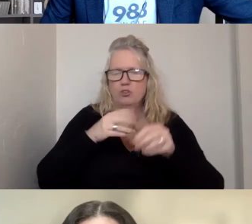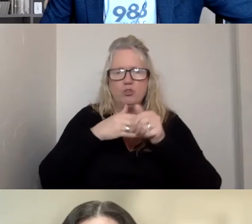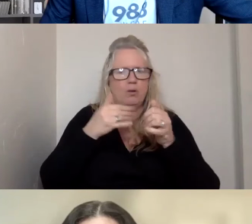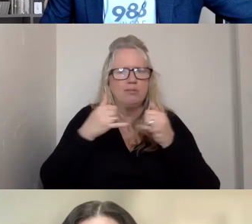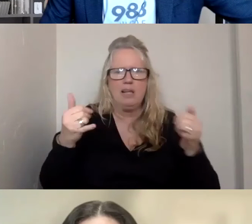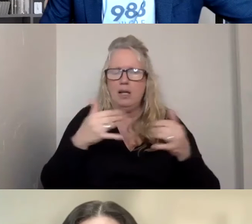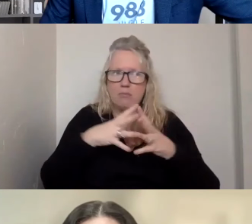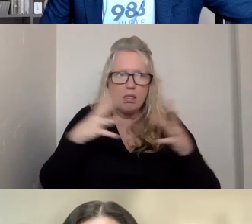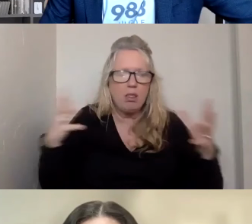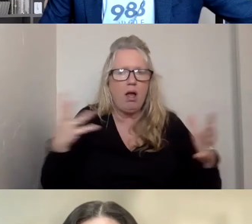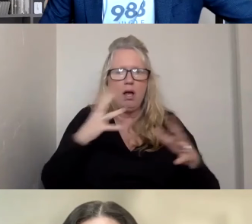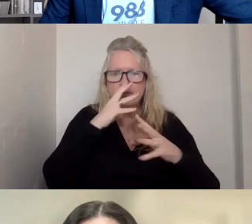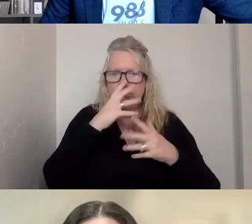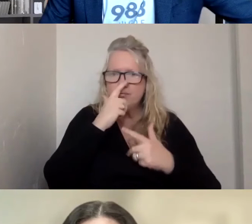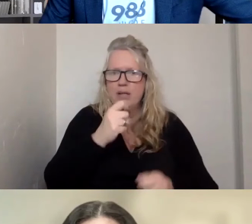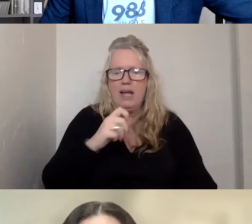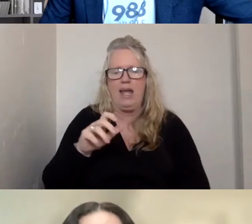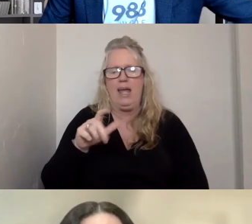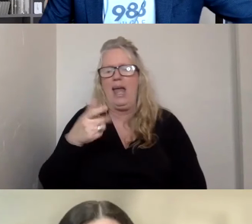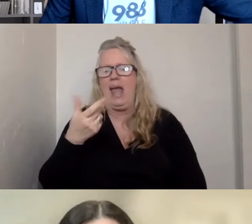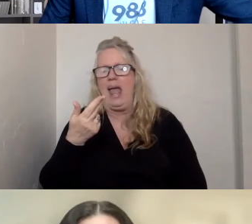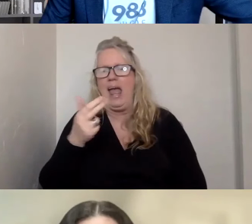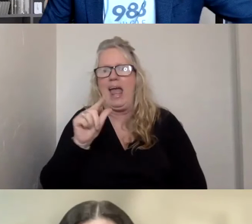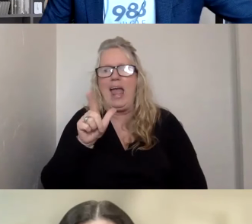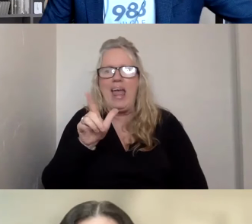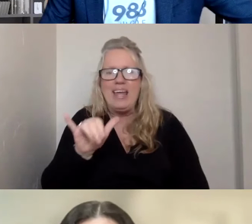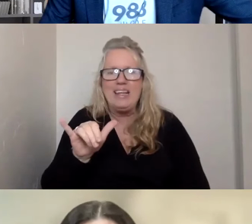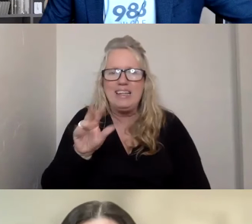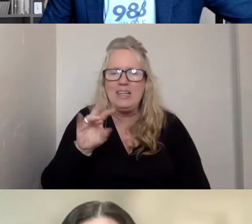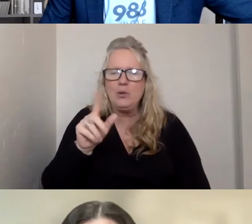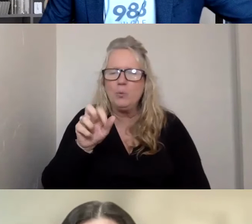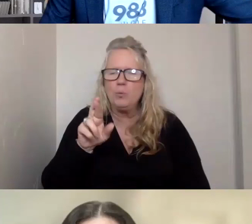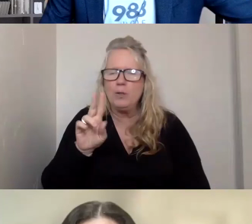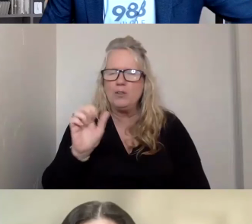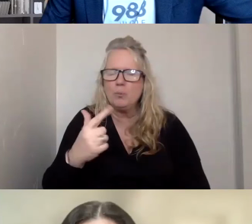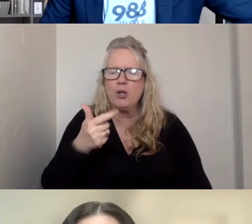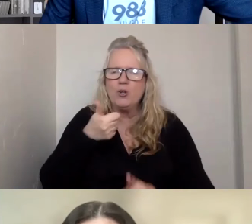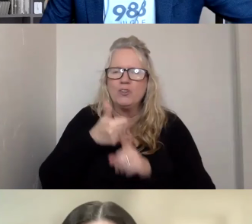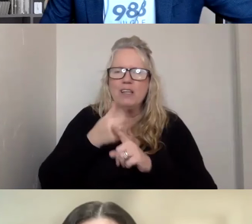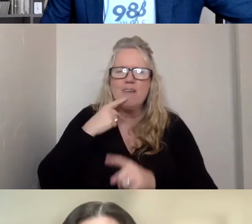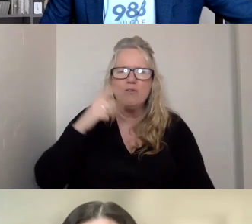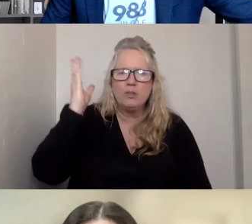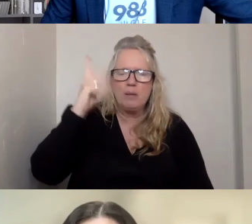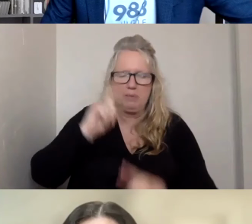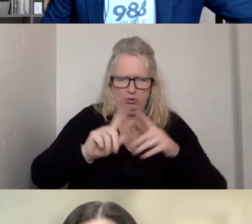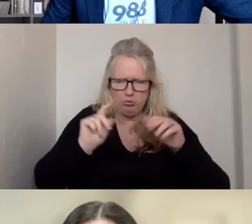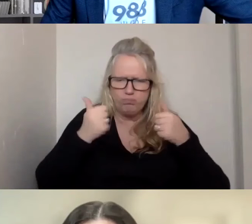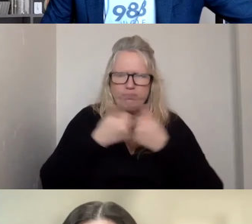INTEREST. AND HALEY WINTER BURG WHO CHALLENGED US TO BRING YOUTH